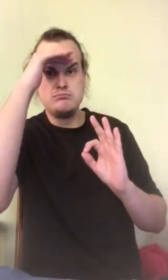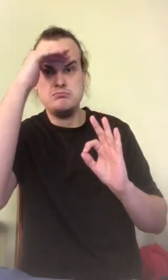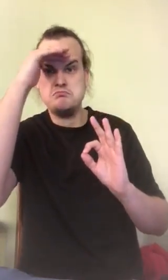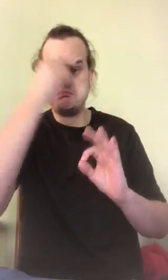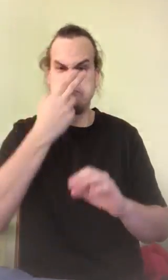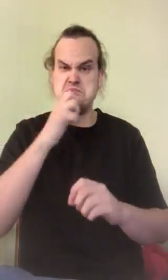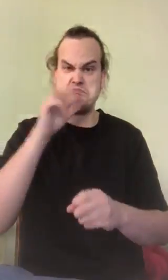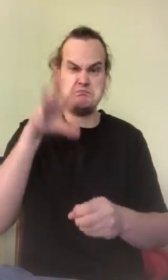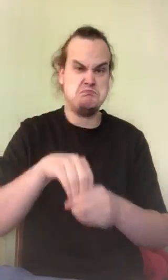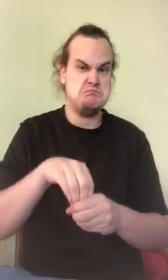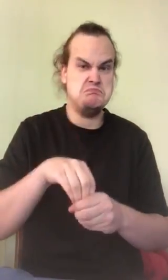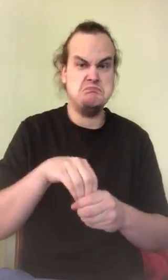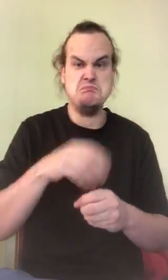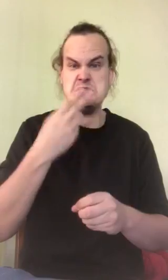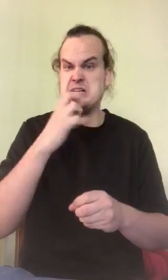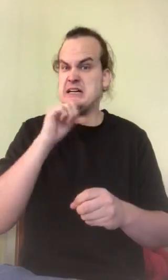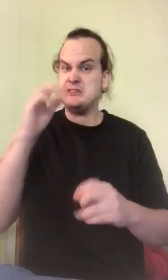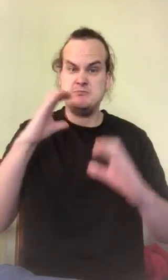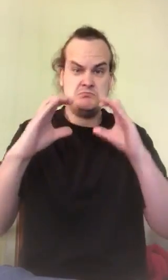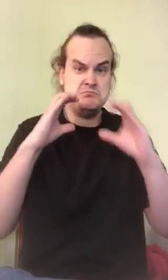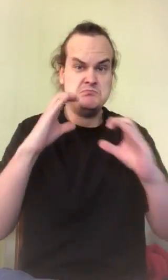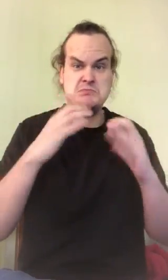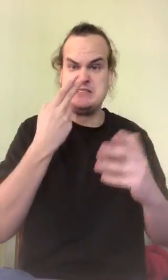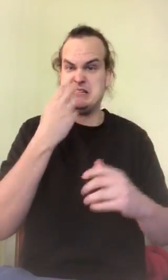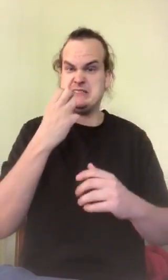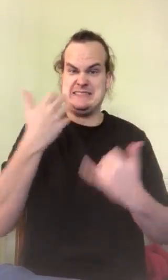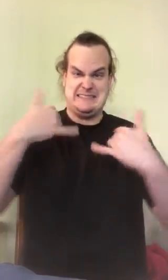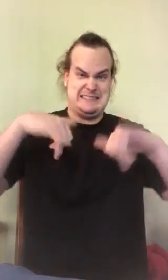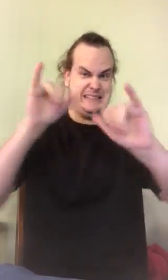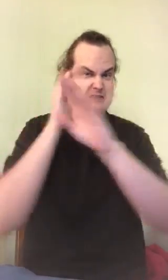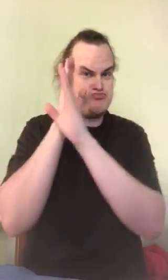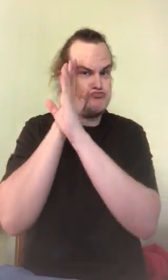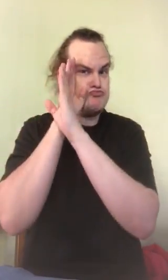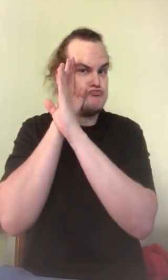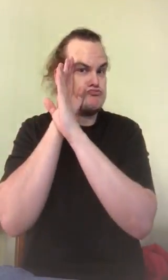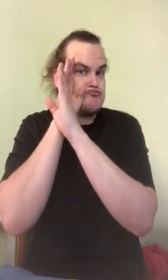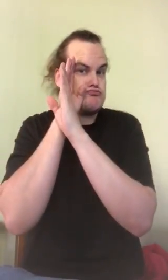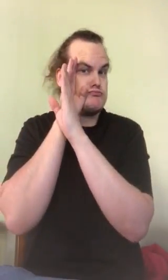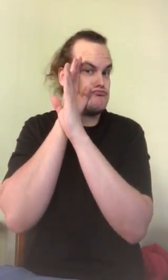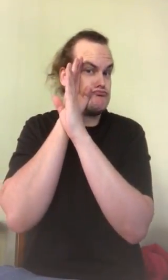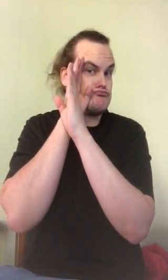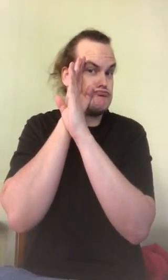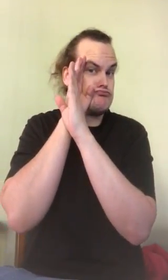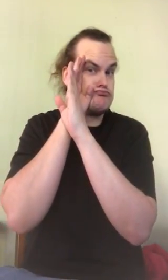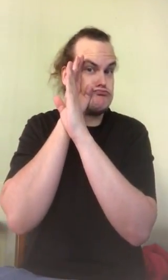He didnt involved with this He didnt communicate He still choose to ignore whole of this